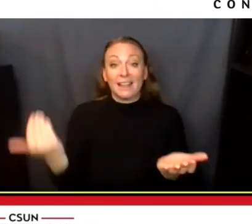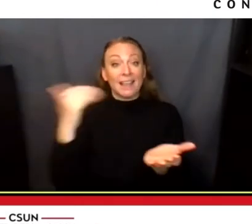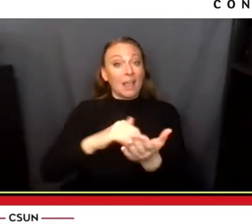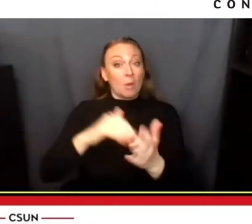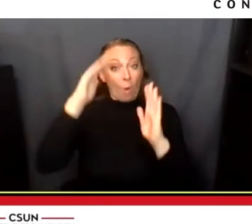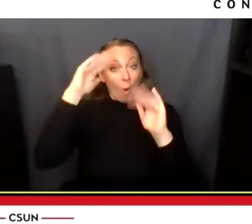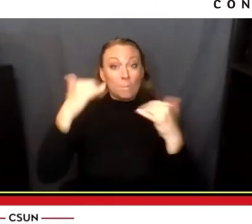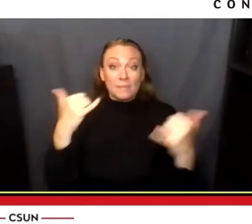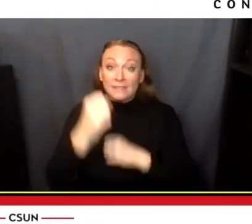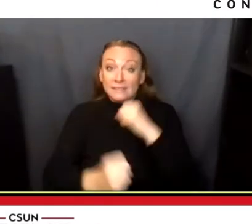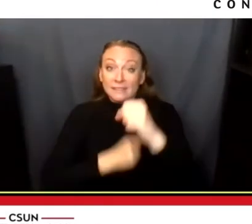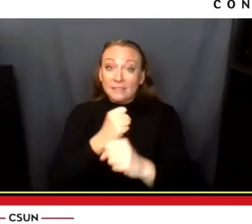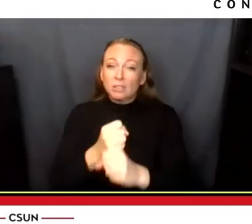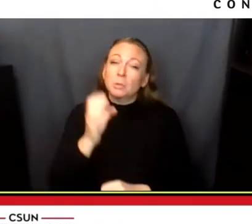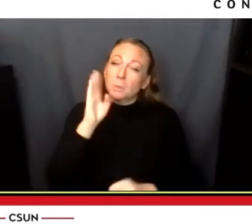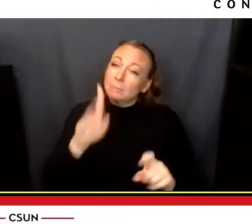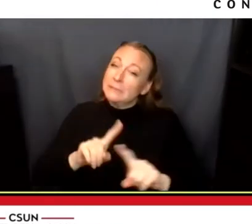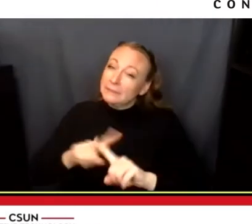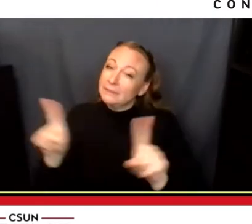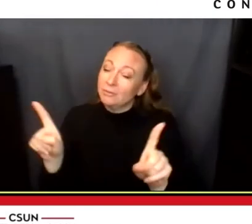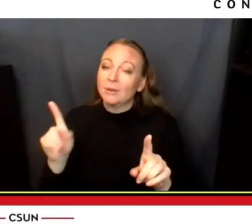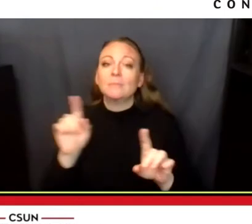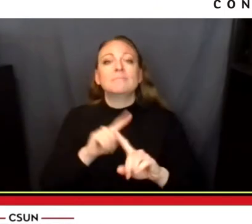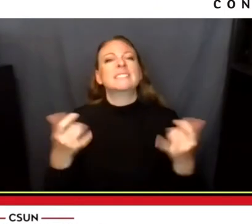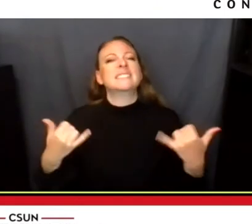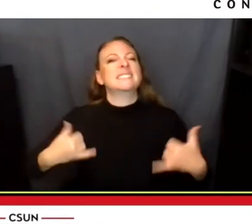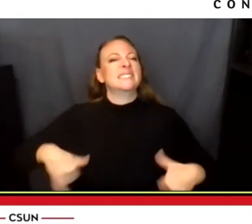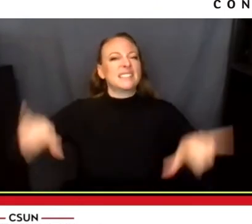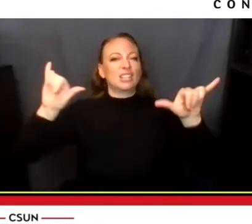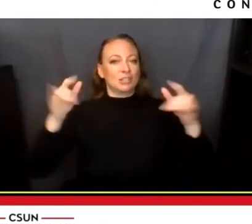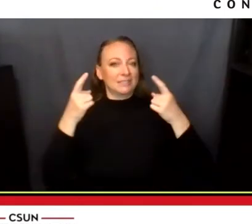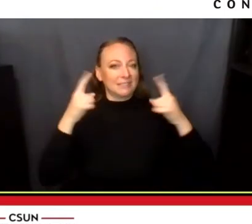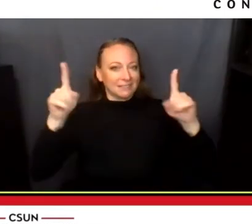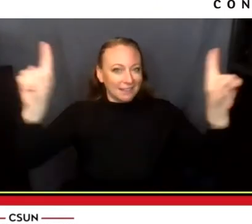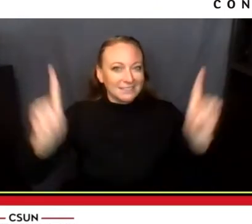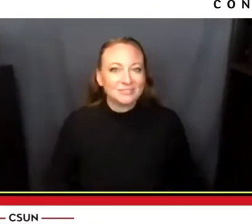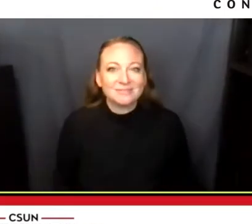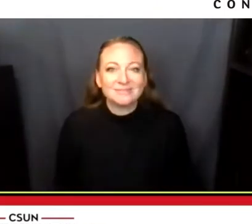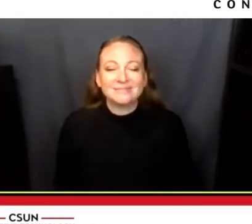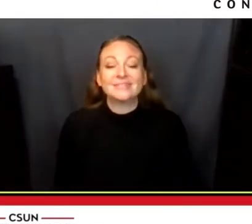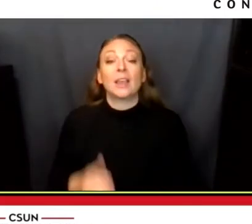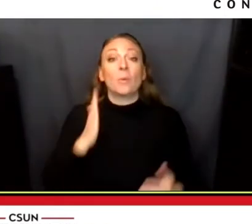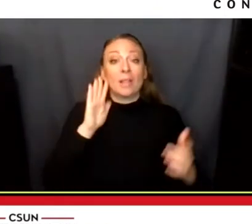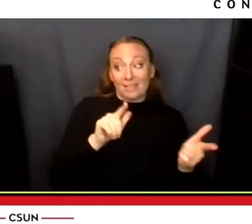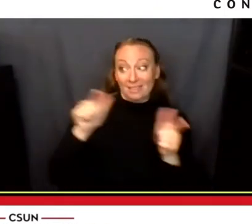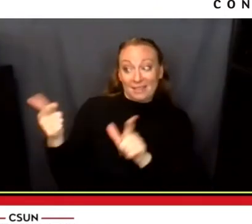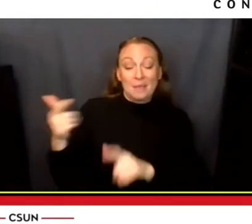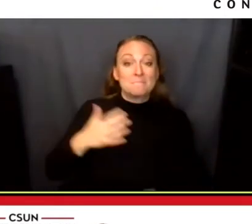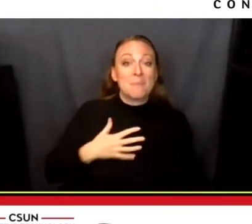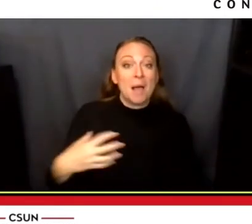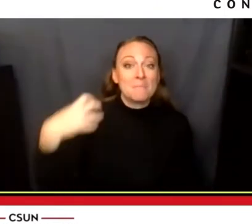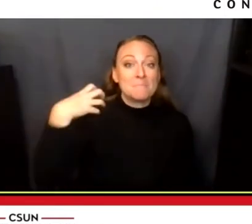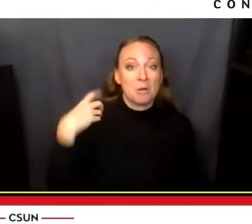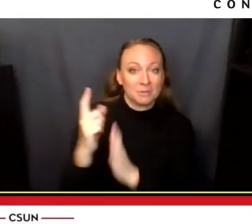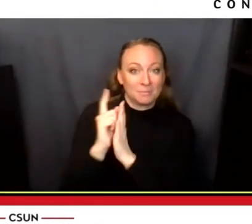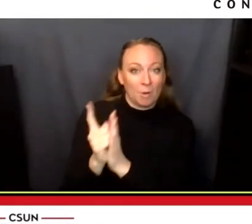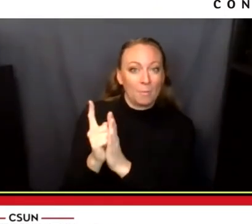meets its goal. I'm going to turn the program over to my boss in a minute, but I'll be popping back in before we conclude